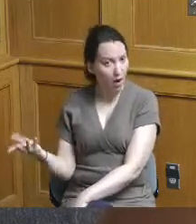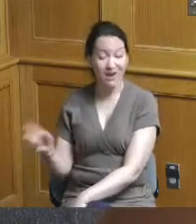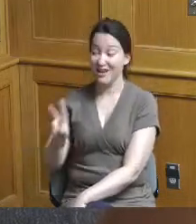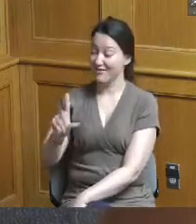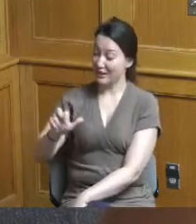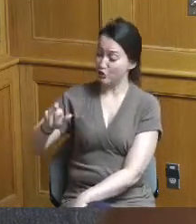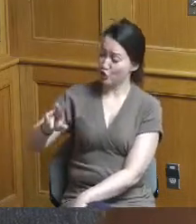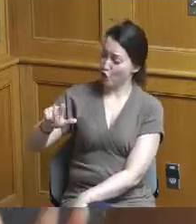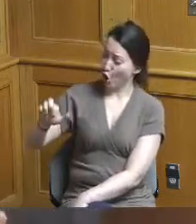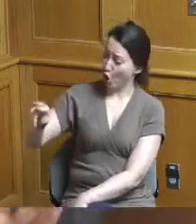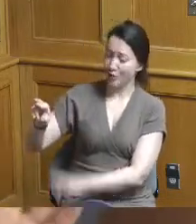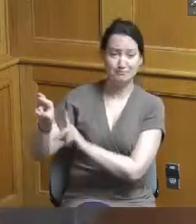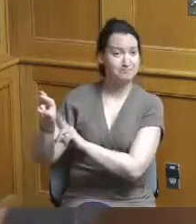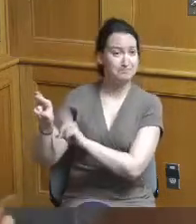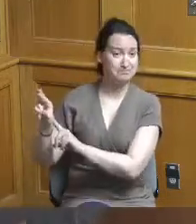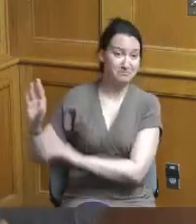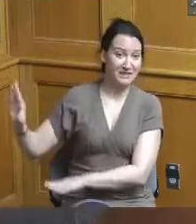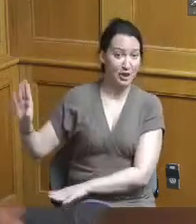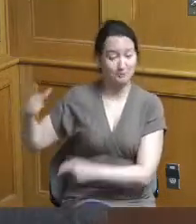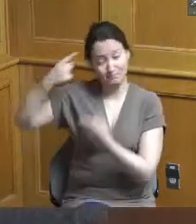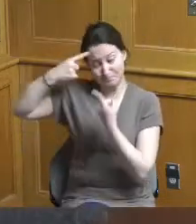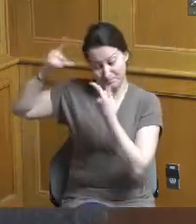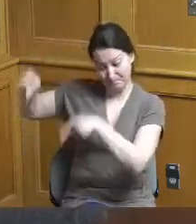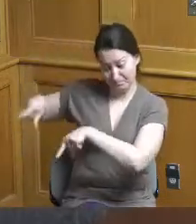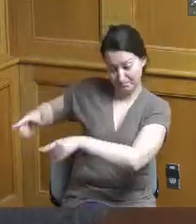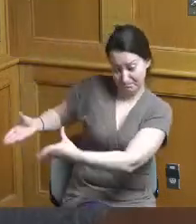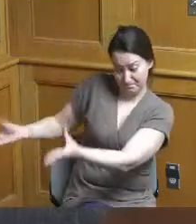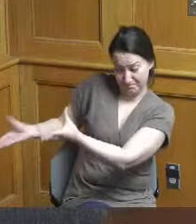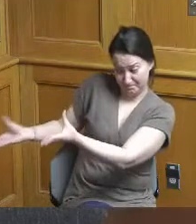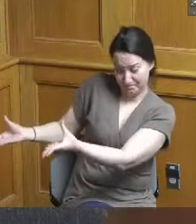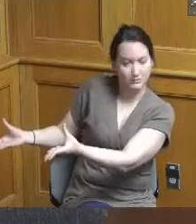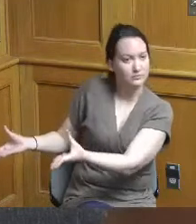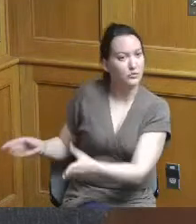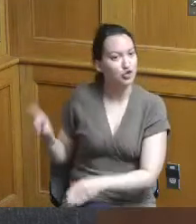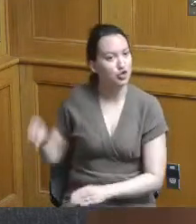they got their their deal or whatever I'm not saying they're not they shouldn't get the money